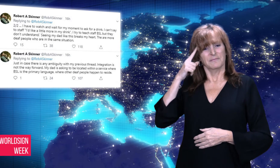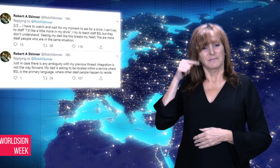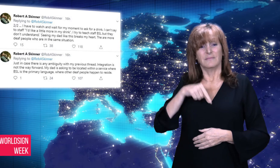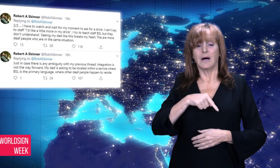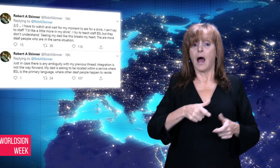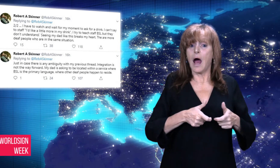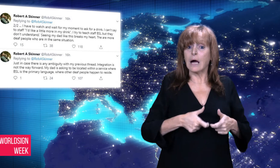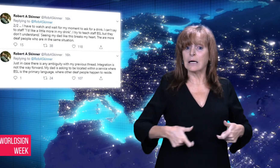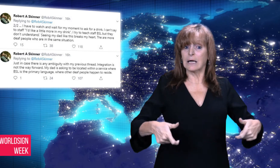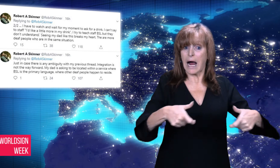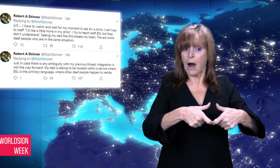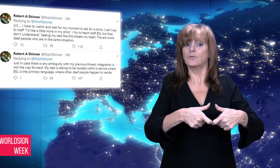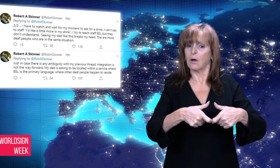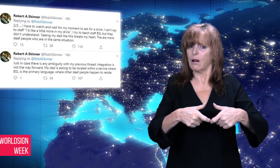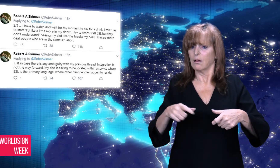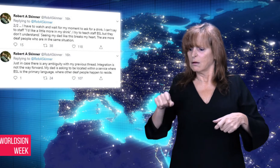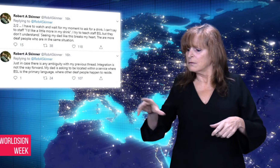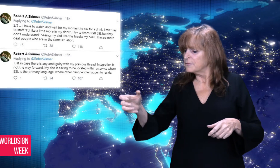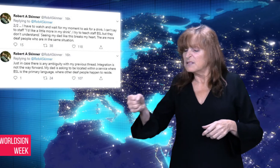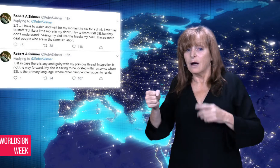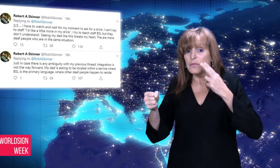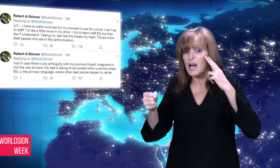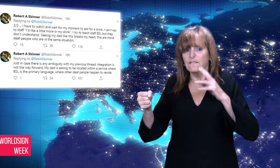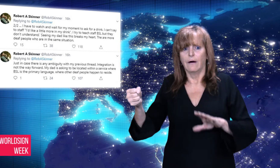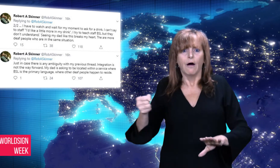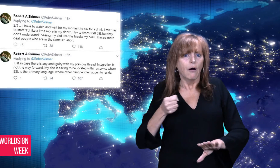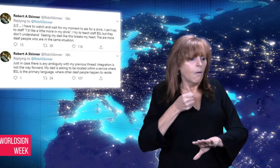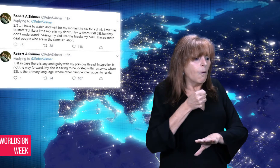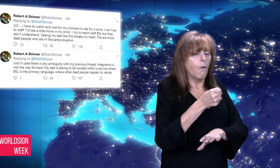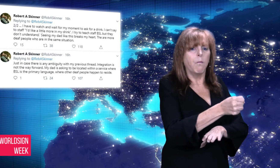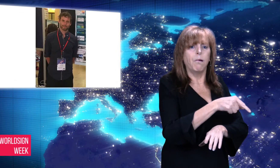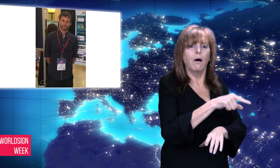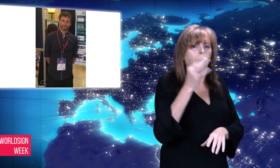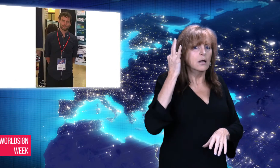in integrating deaf people into mainstream care